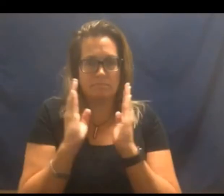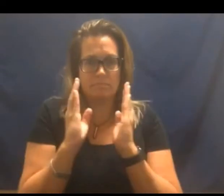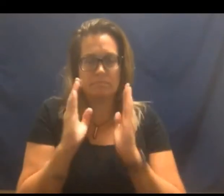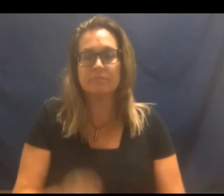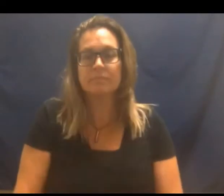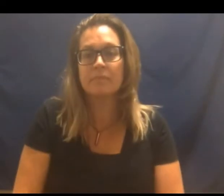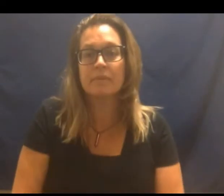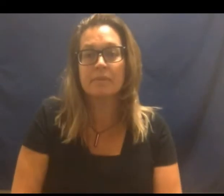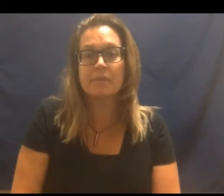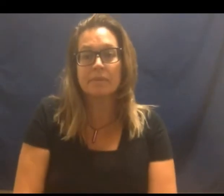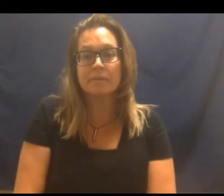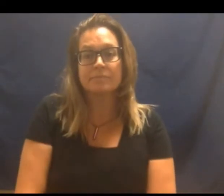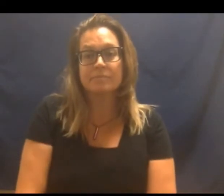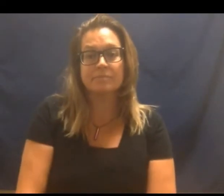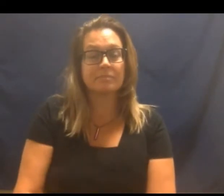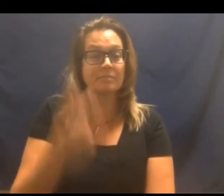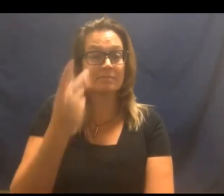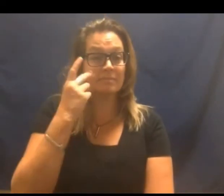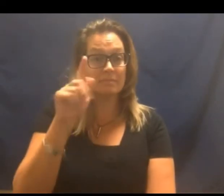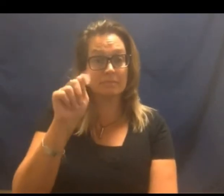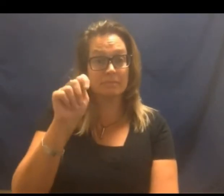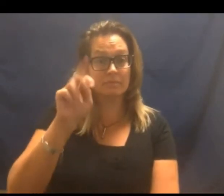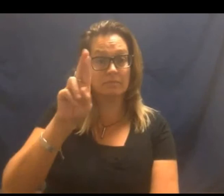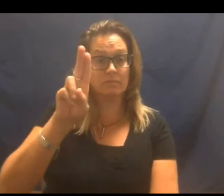attention to the context.